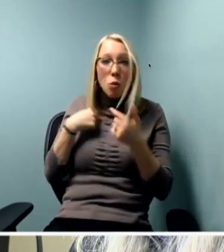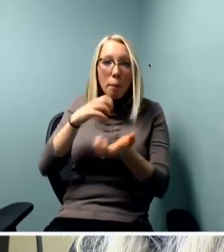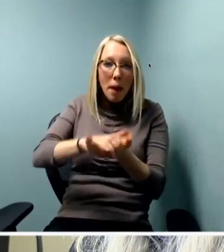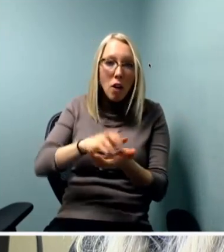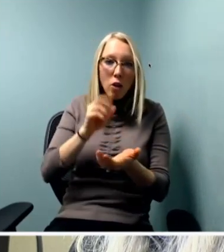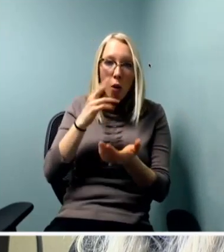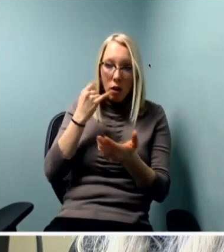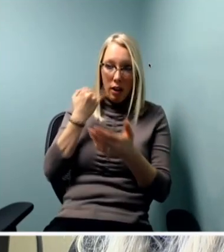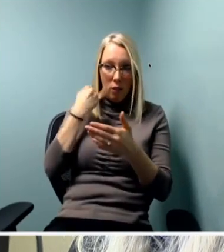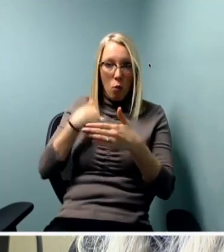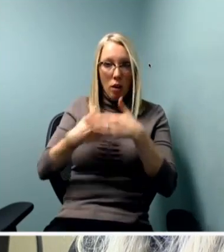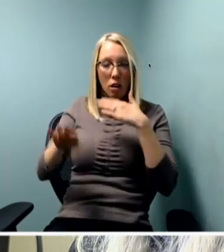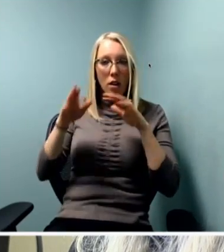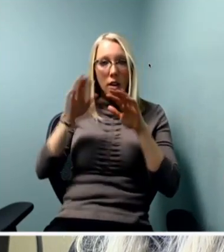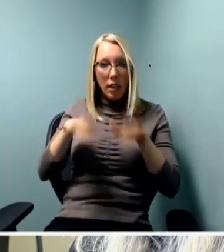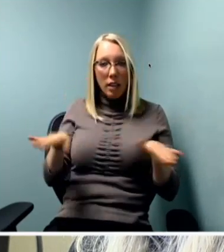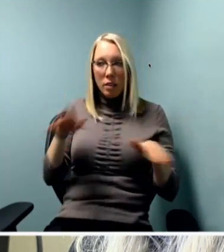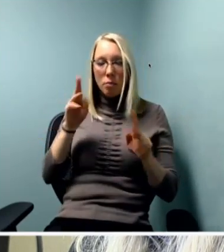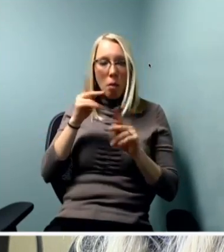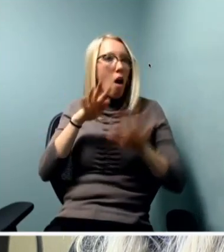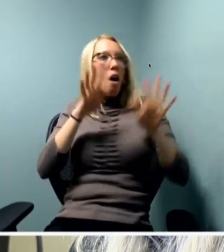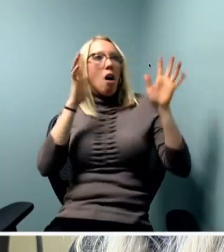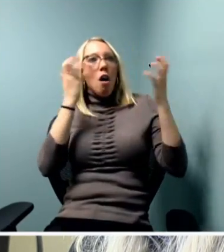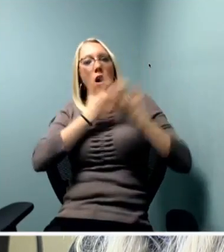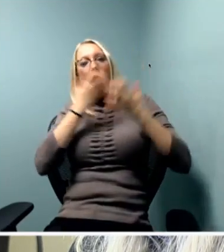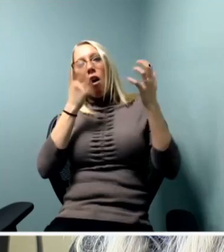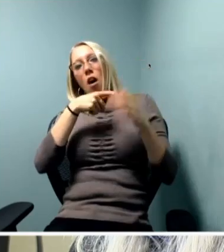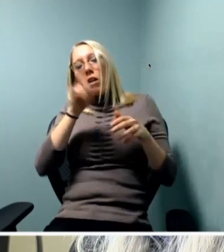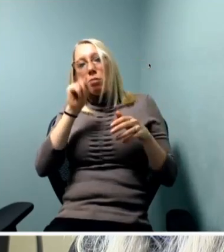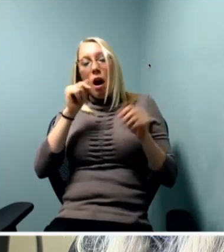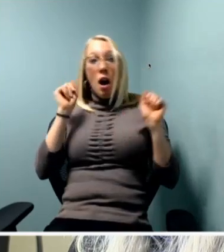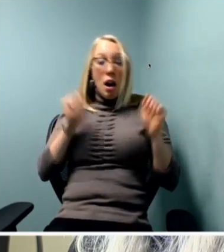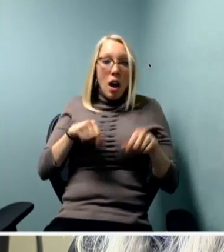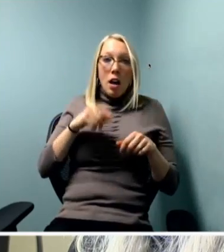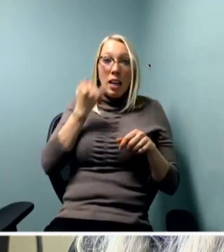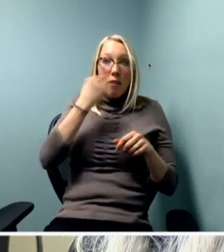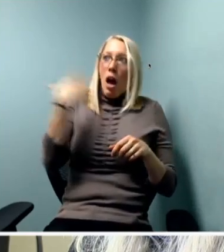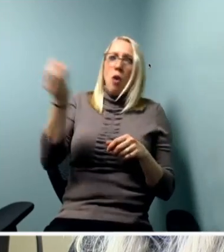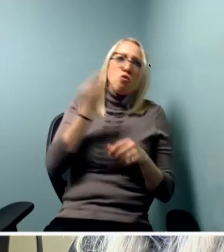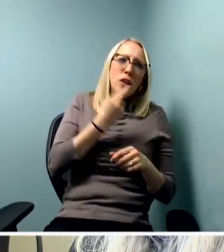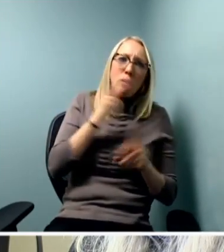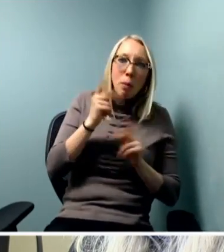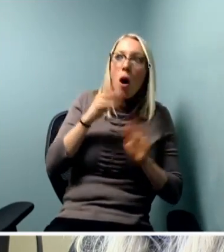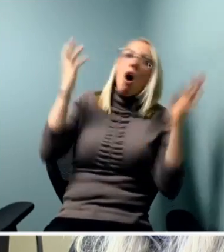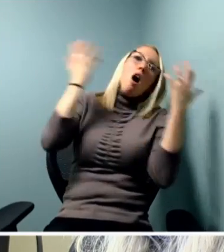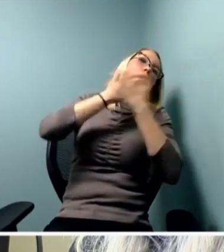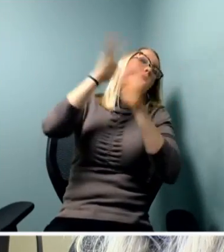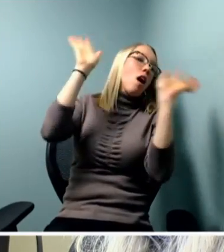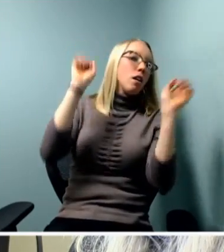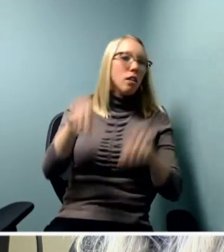If you eat in a restaurant, people are amazed! So, before you even get to the casting,